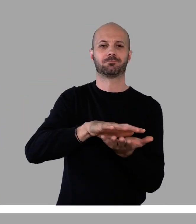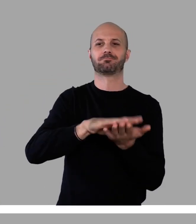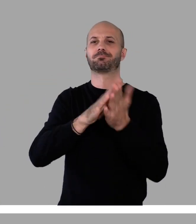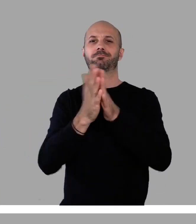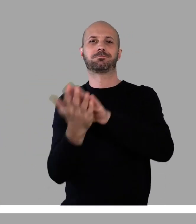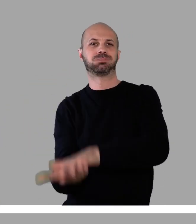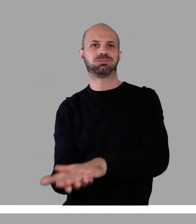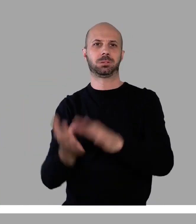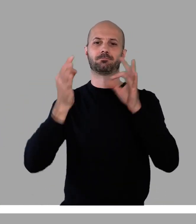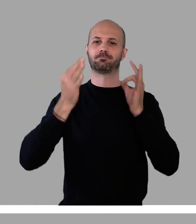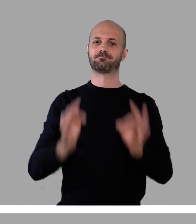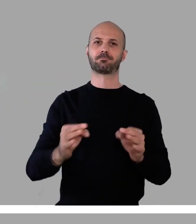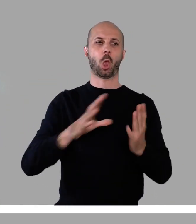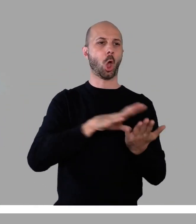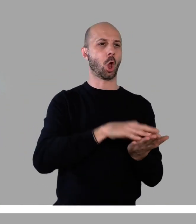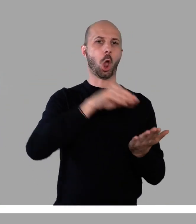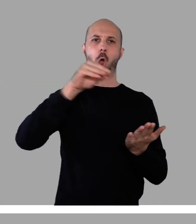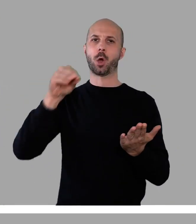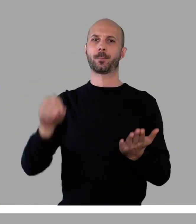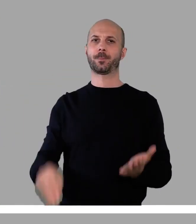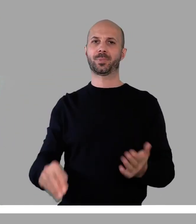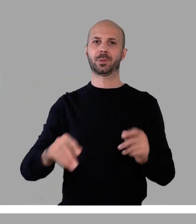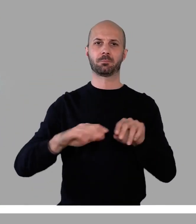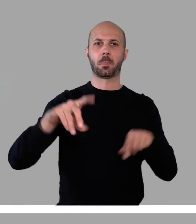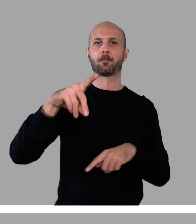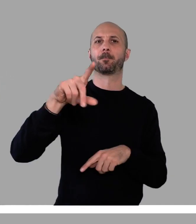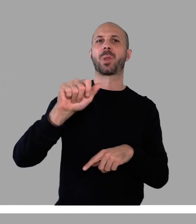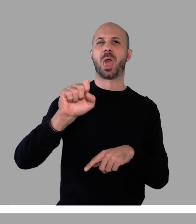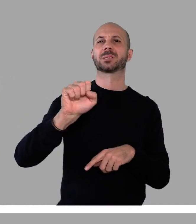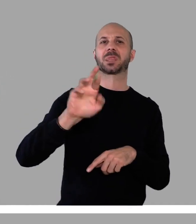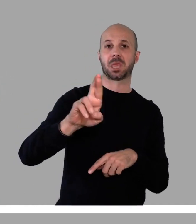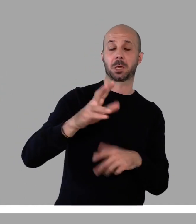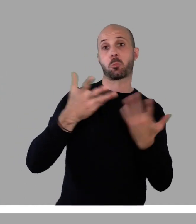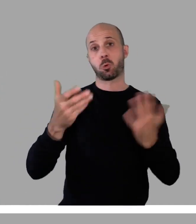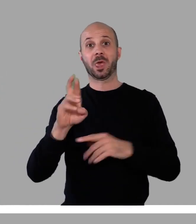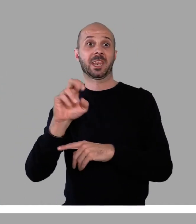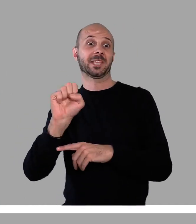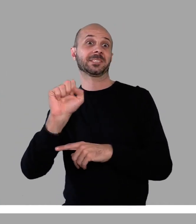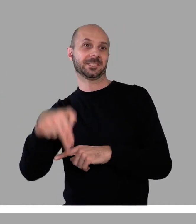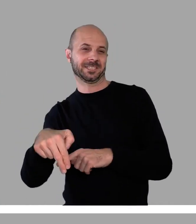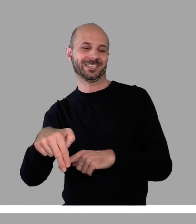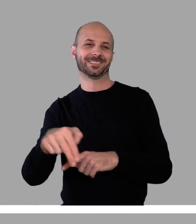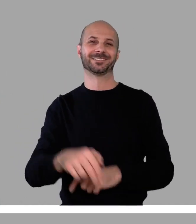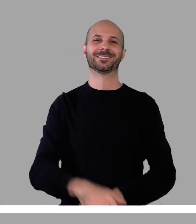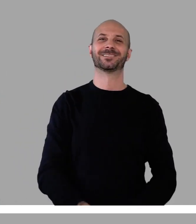and then used to finally create the copy in plaster or usually resin.